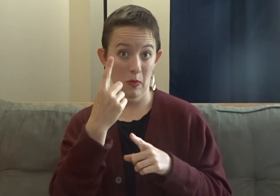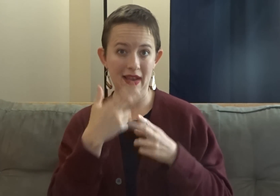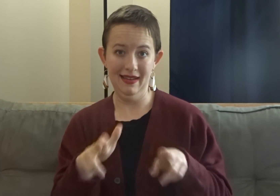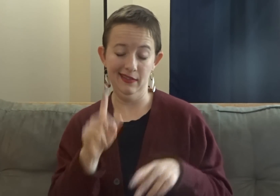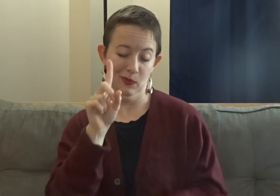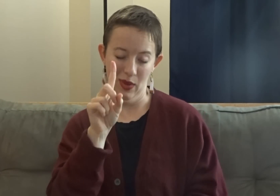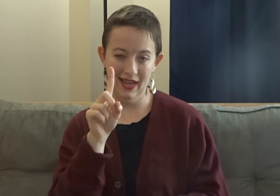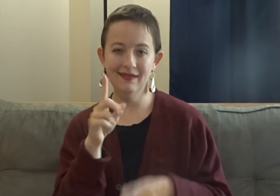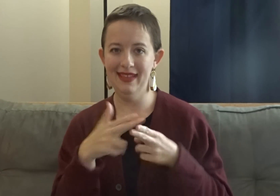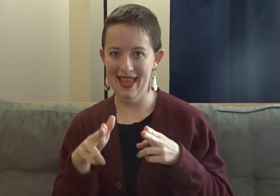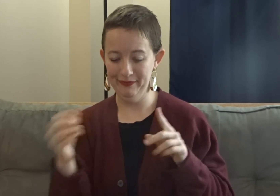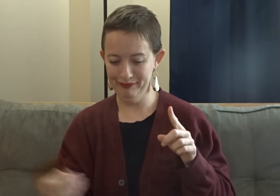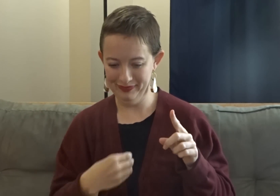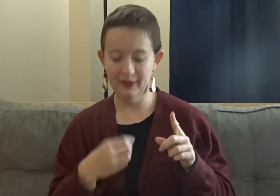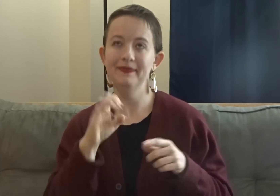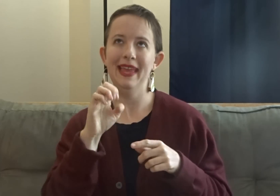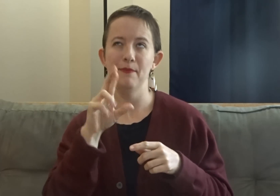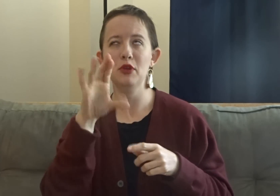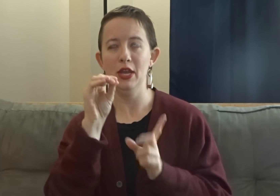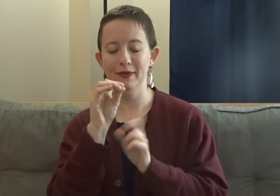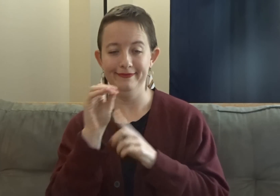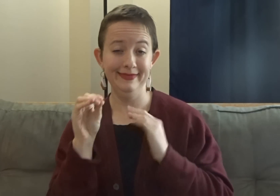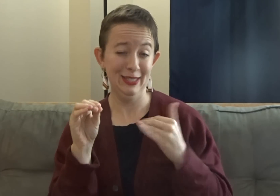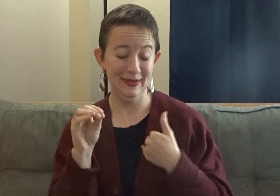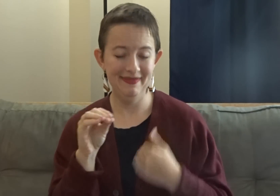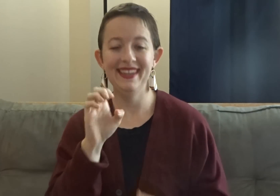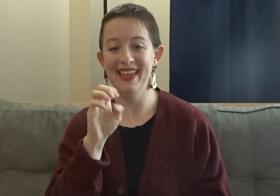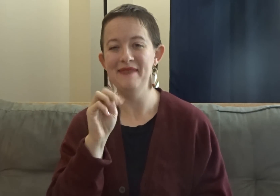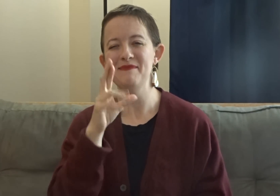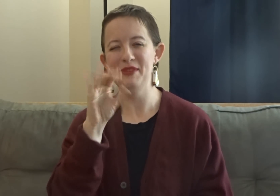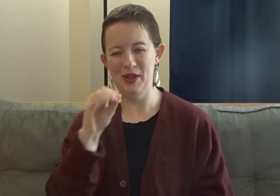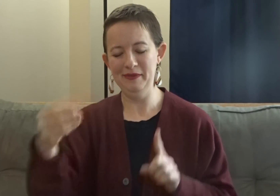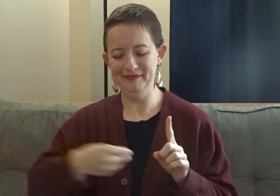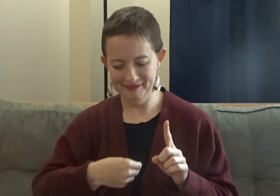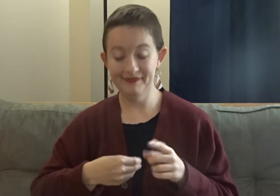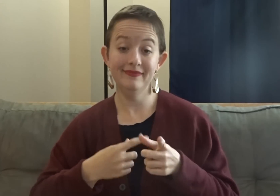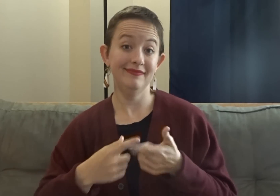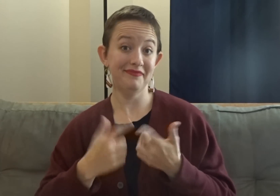and just transfer one egg or embryo. Excuse me, an embryo.